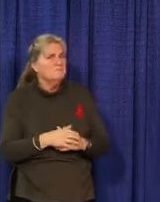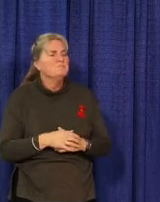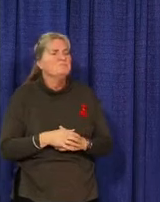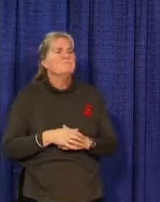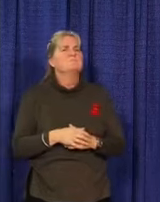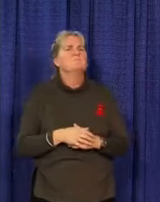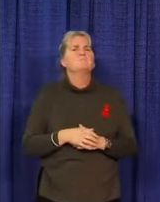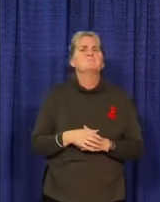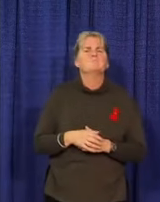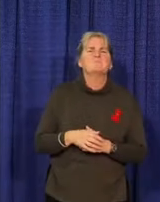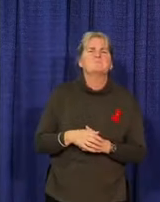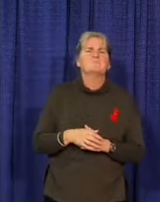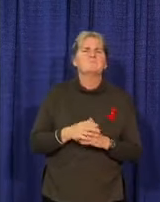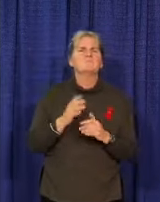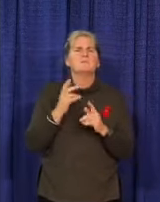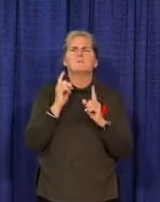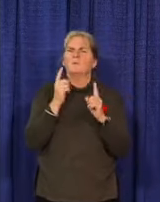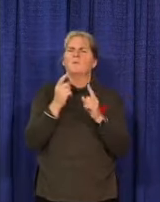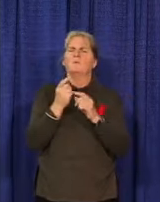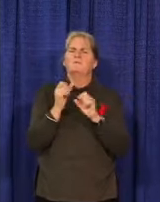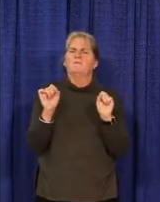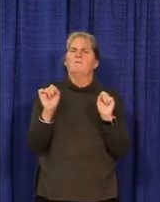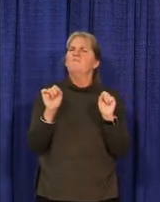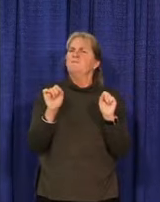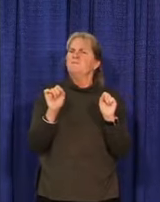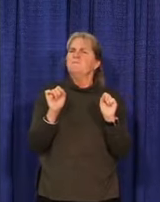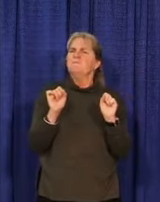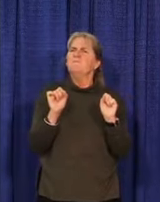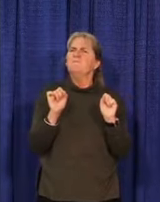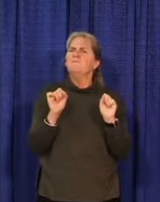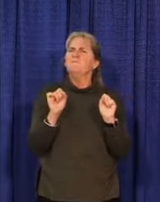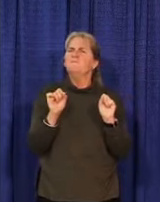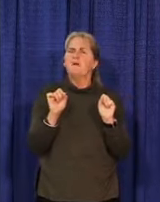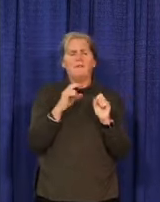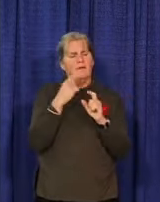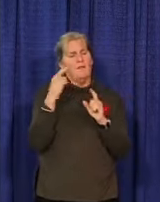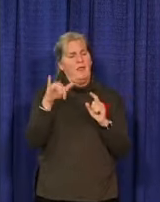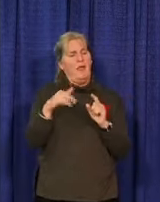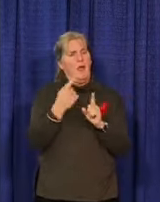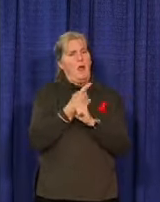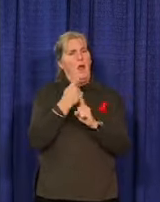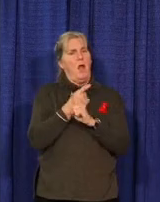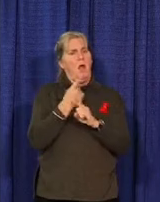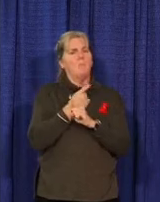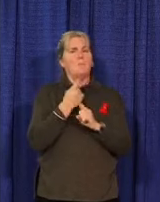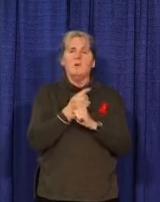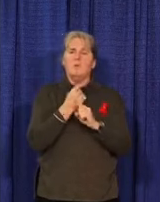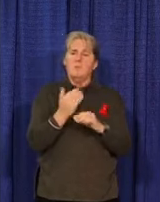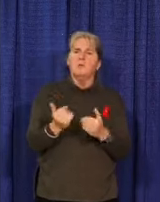think that that, for now, is an appropriate level of